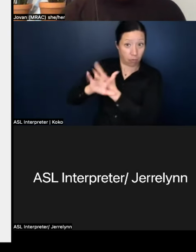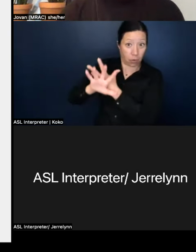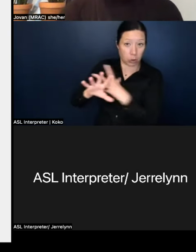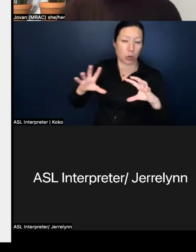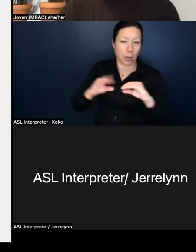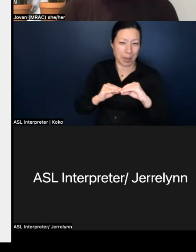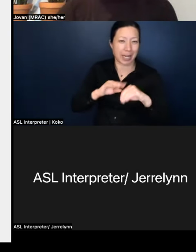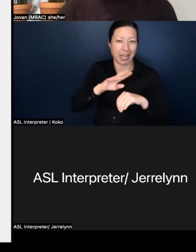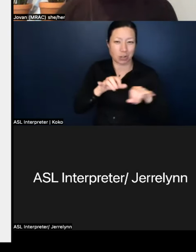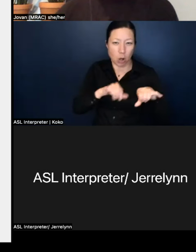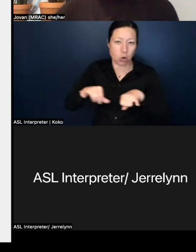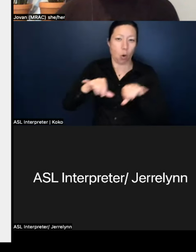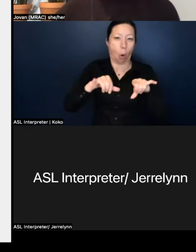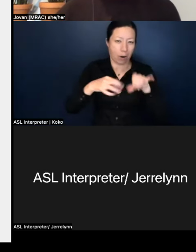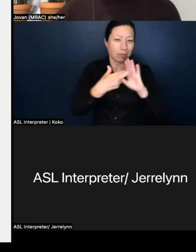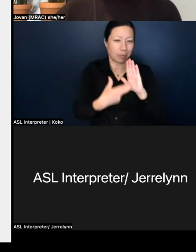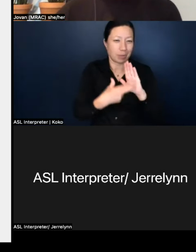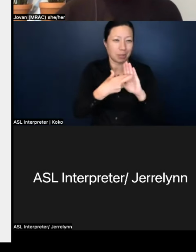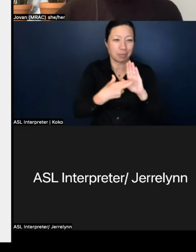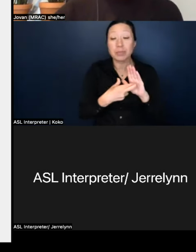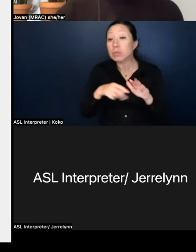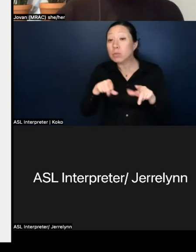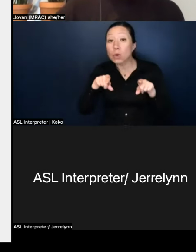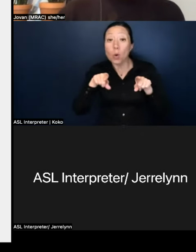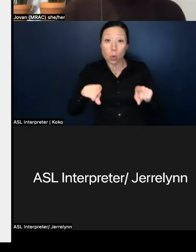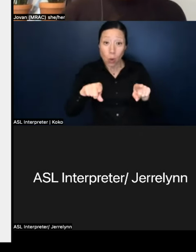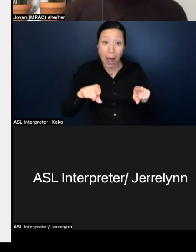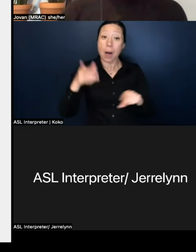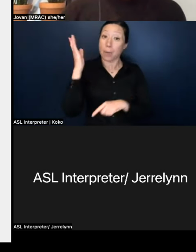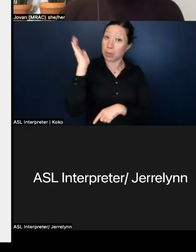we would prefer that you use the chat feature to ask